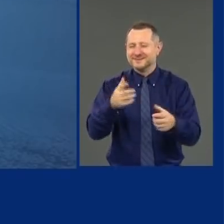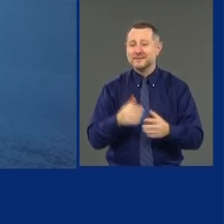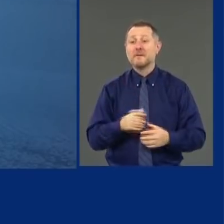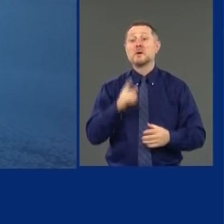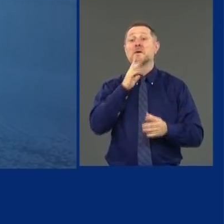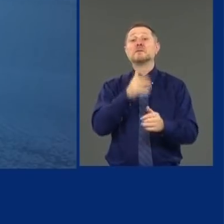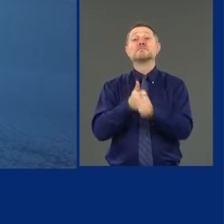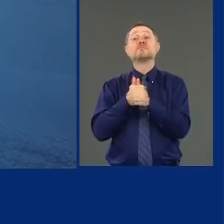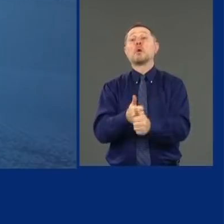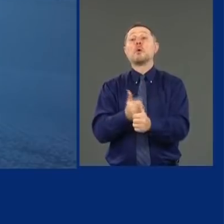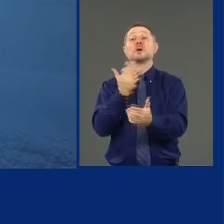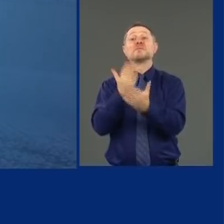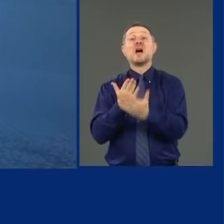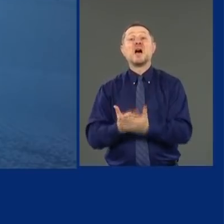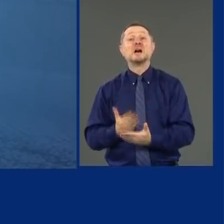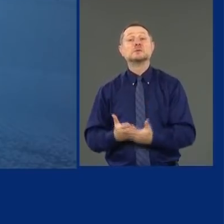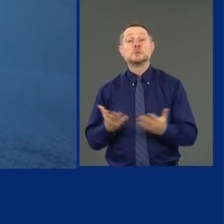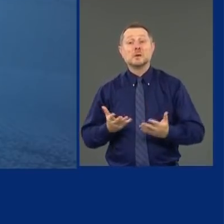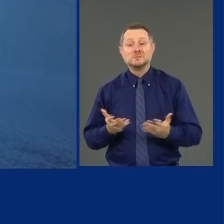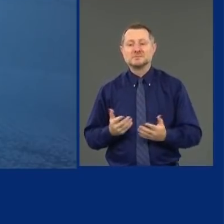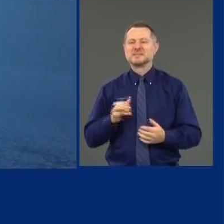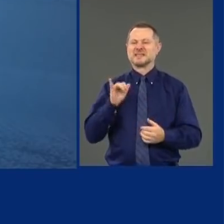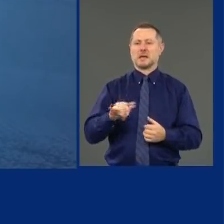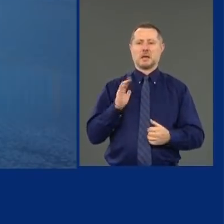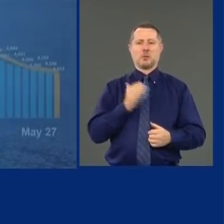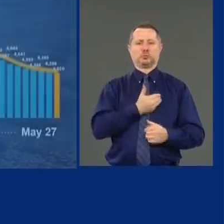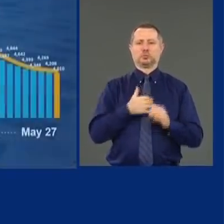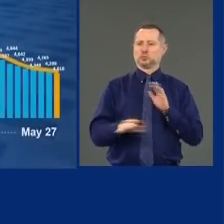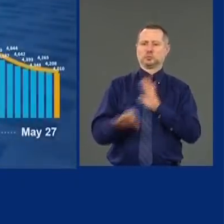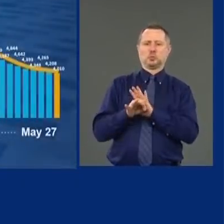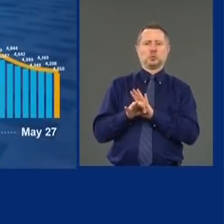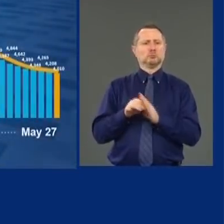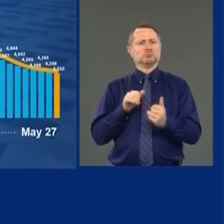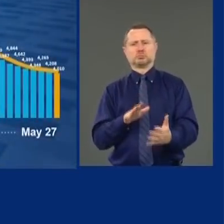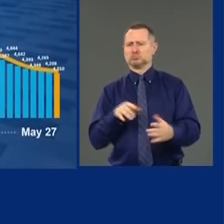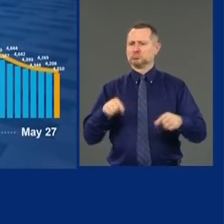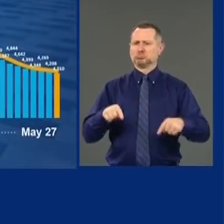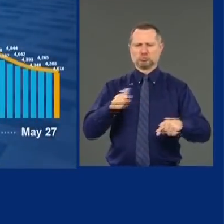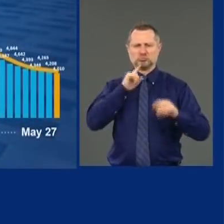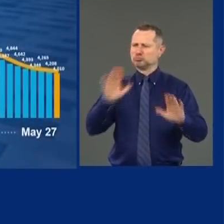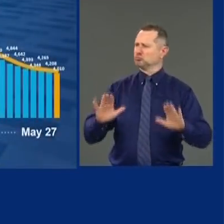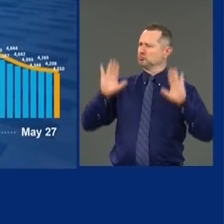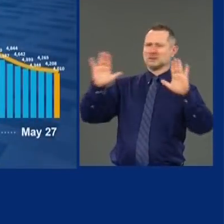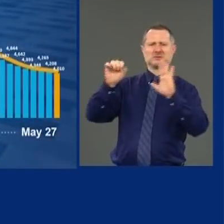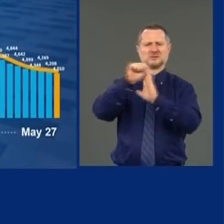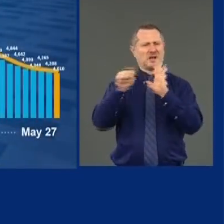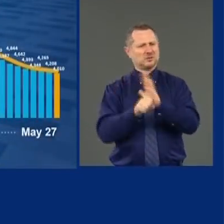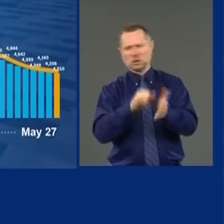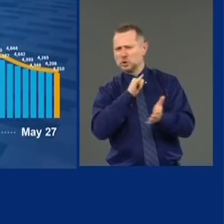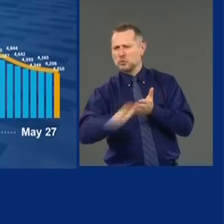IN PRK I BROOKLYN IN A MOMENT. WE'RE ALL TRYING TO FIND OUR WAY